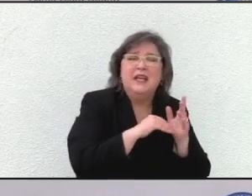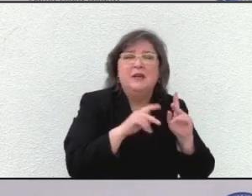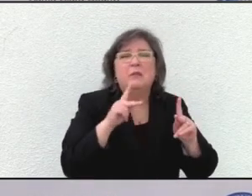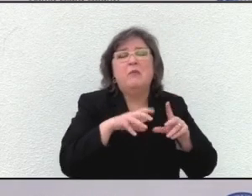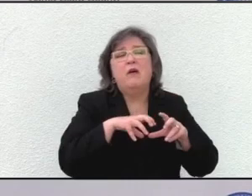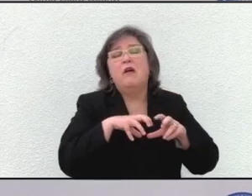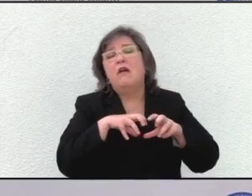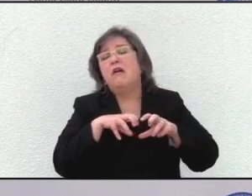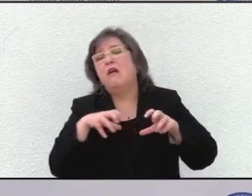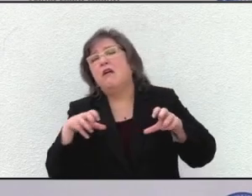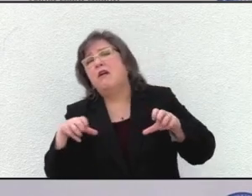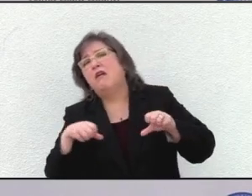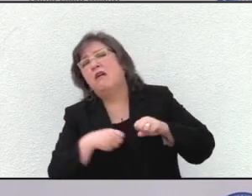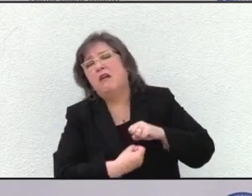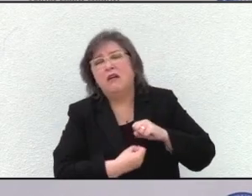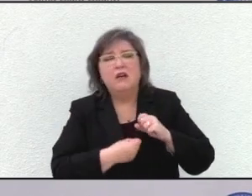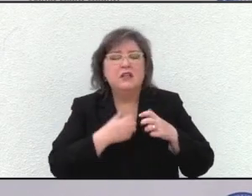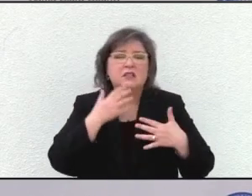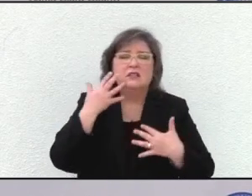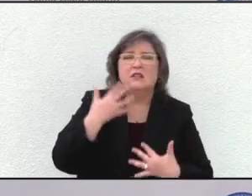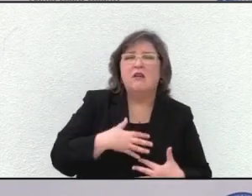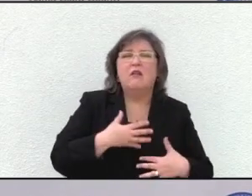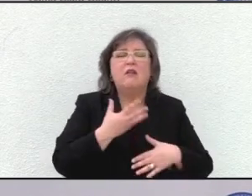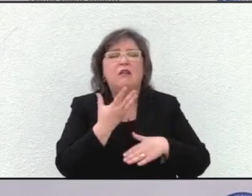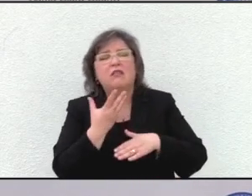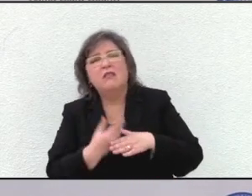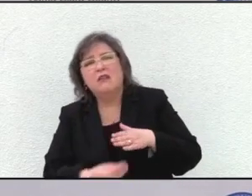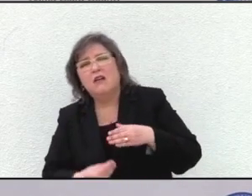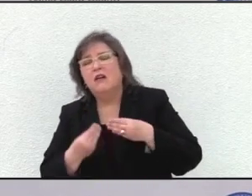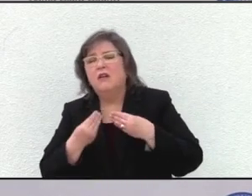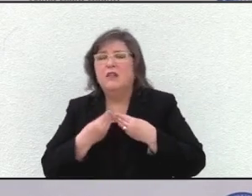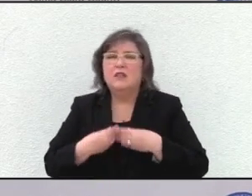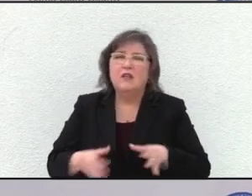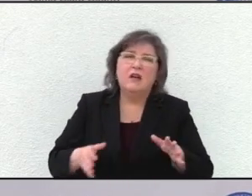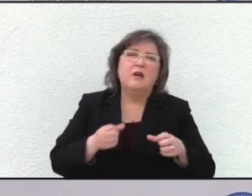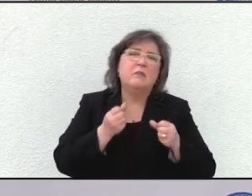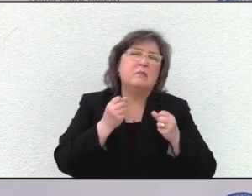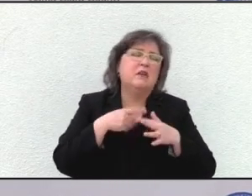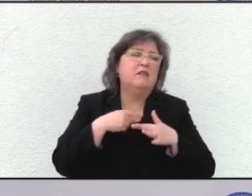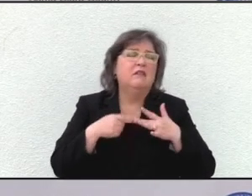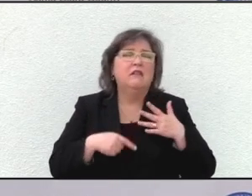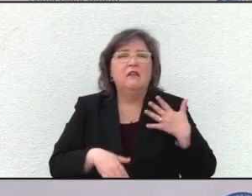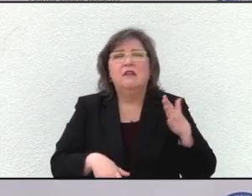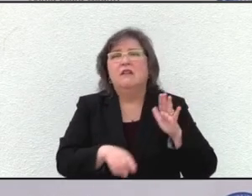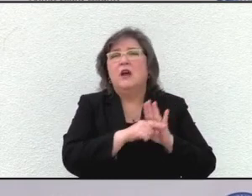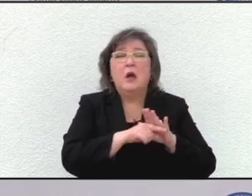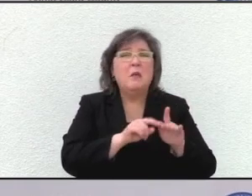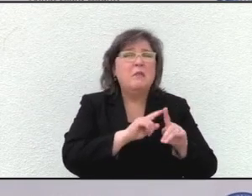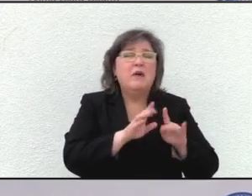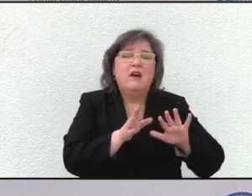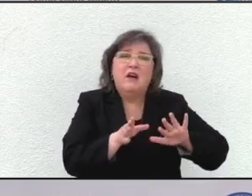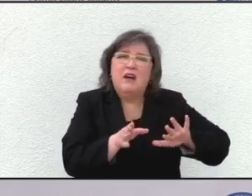But we now find ourselves on firmer footing, and as of today, we meet the metrics for the